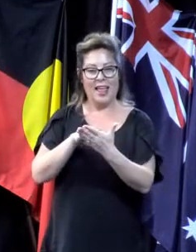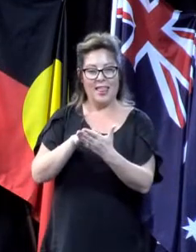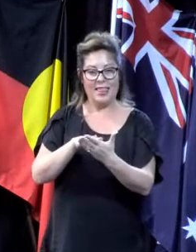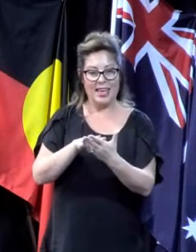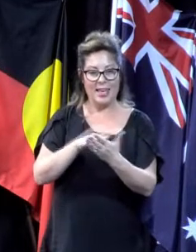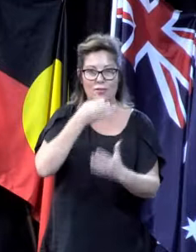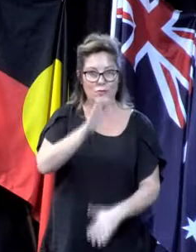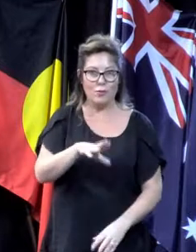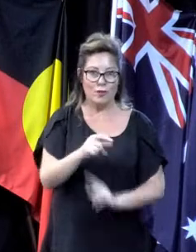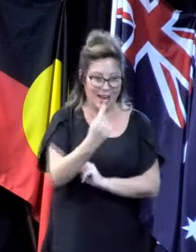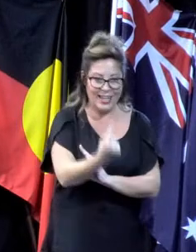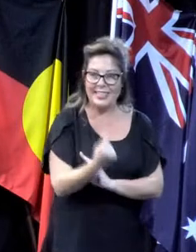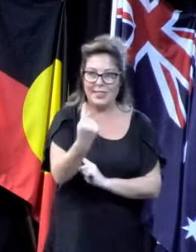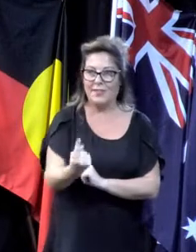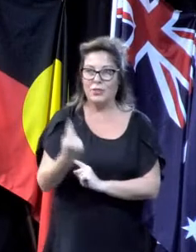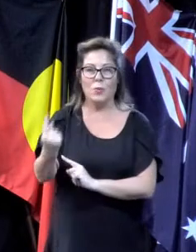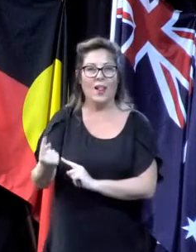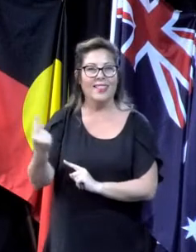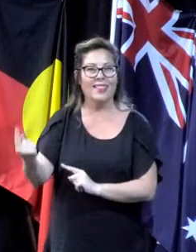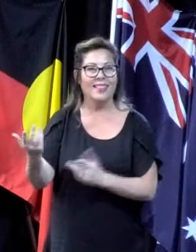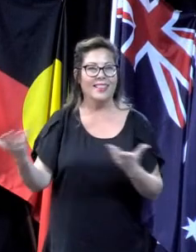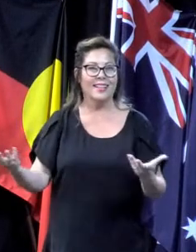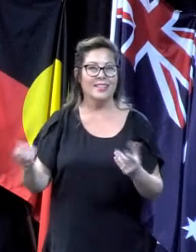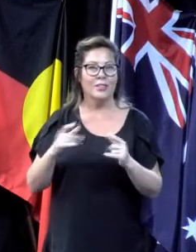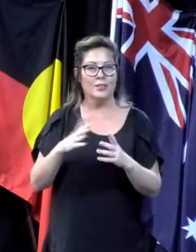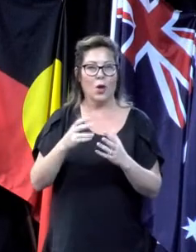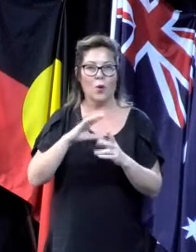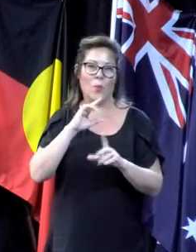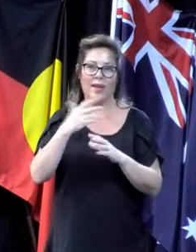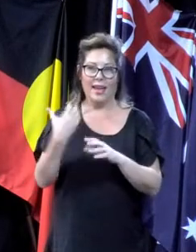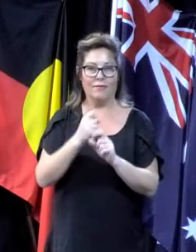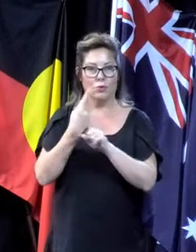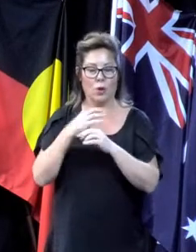But, ultimately, it's about valuing their rights and understanding them